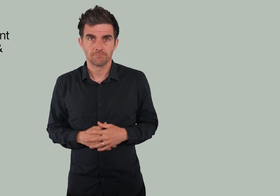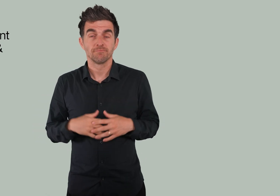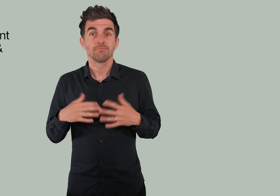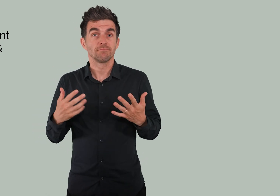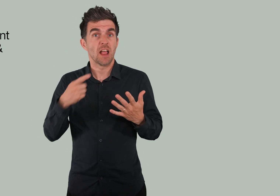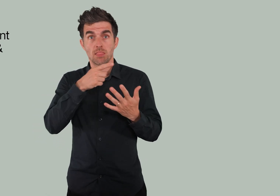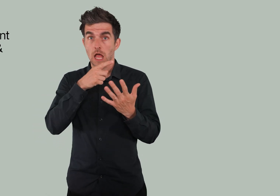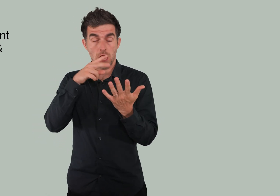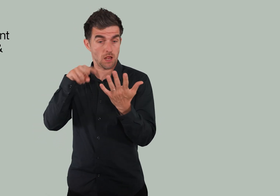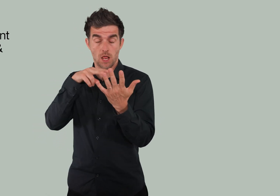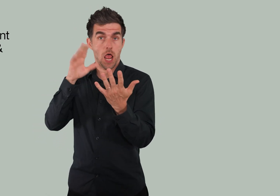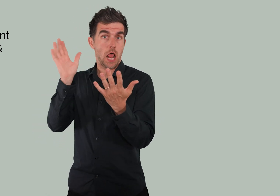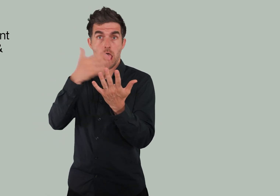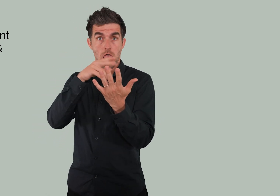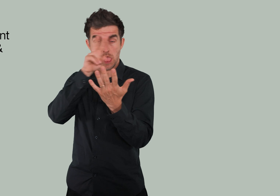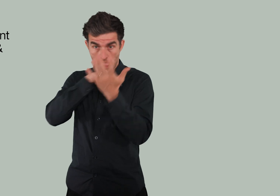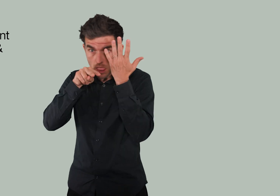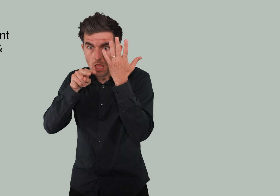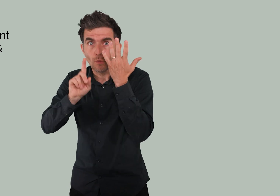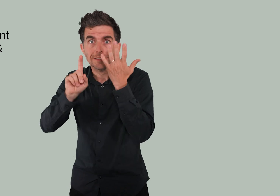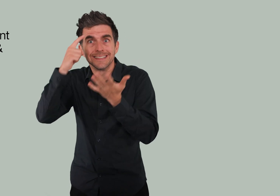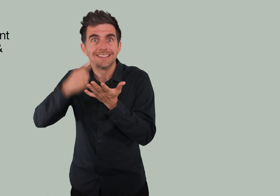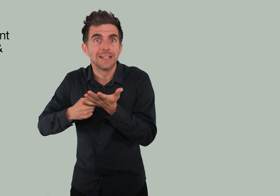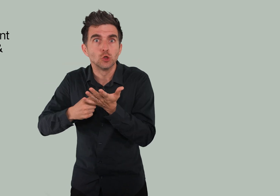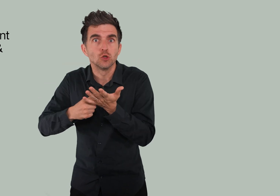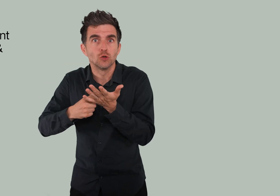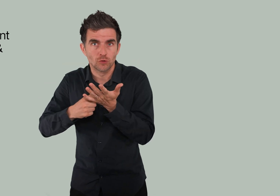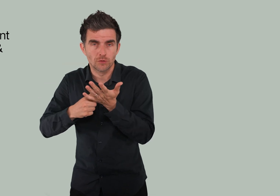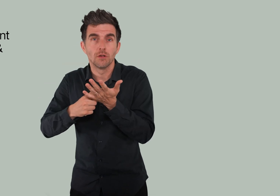• Skim-reading the letter because they are only interested in the decision,